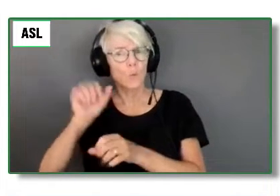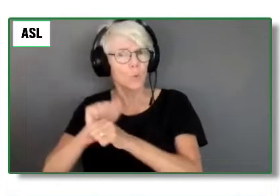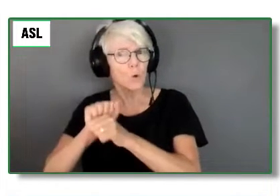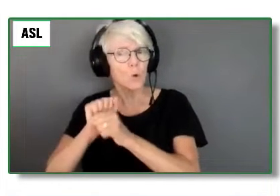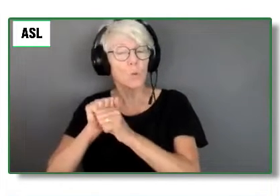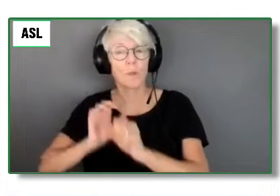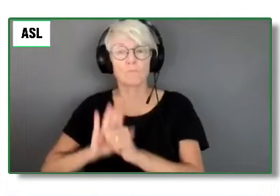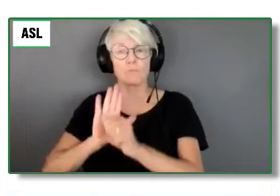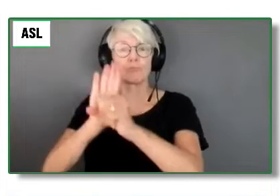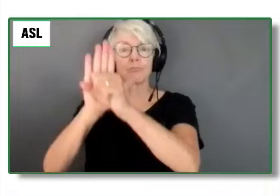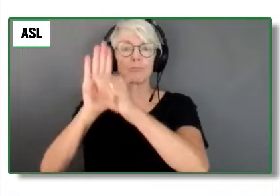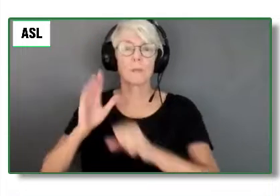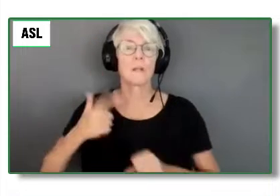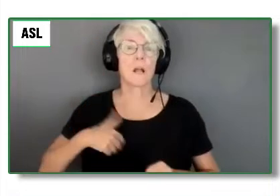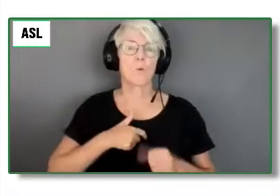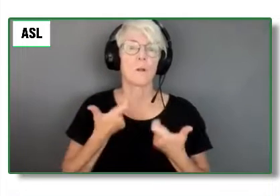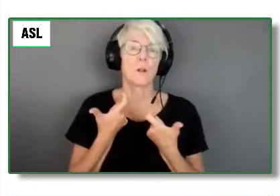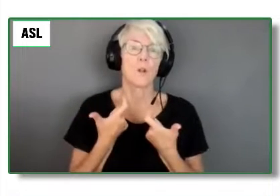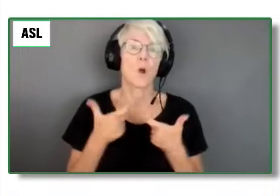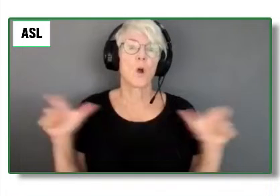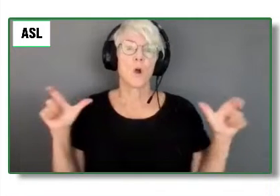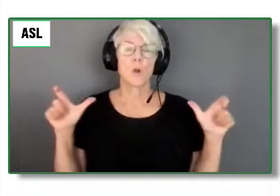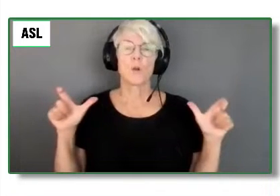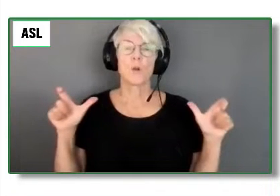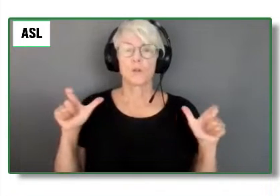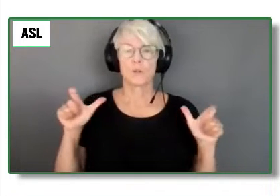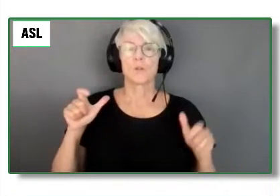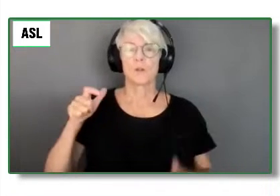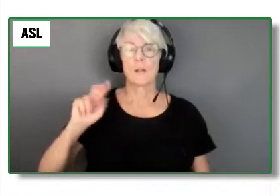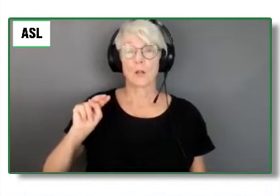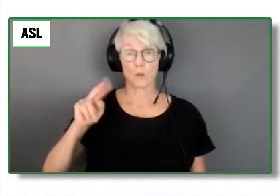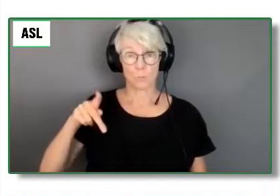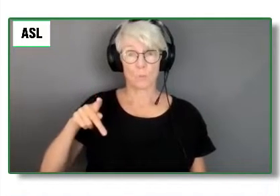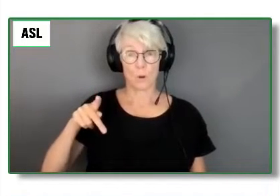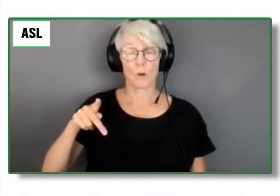in the country uh spanning uh there are with 73